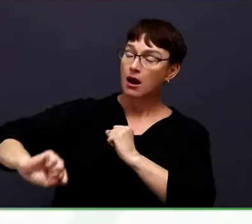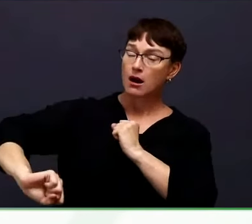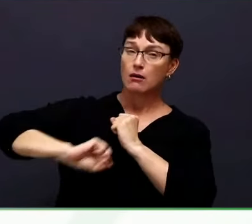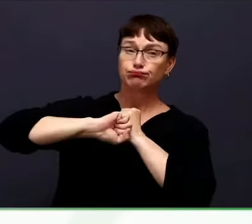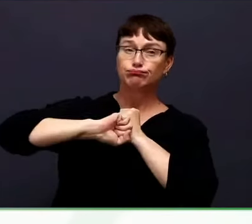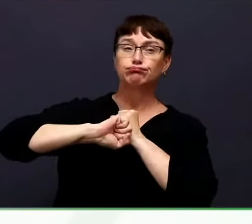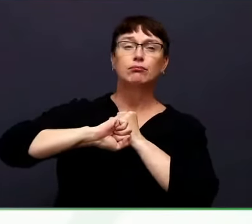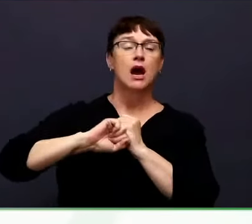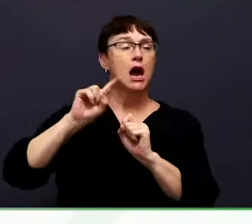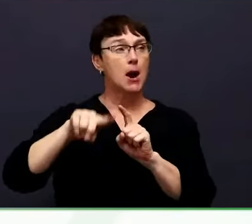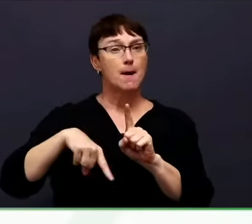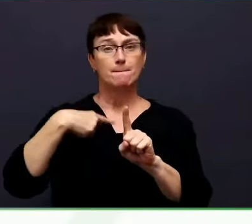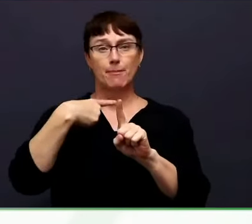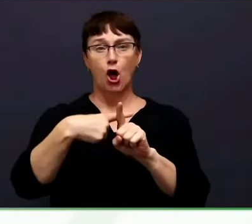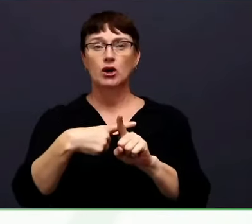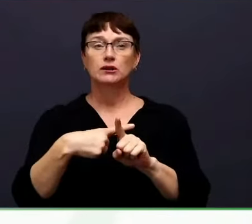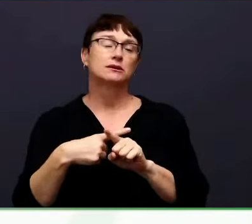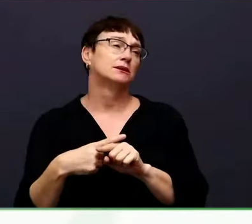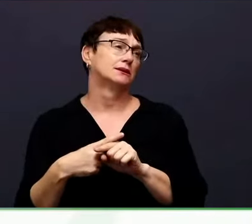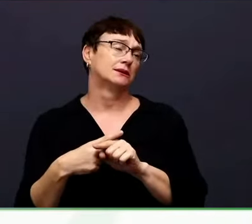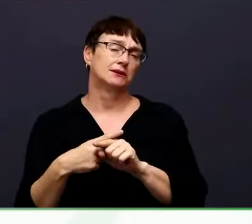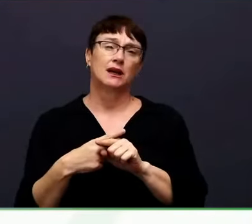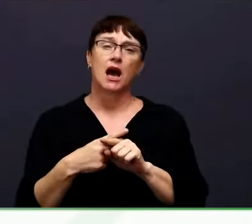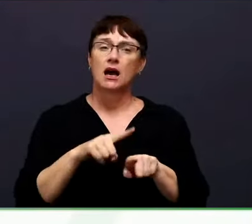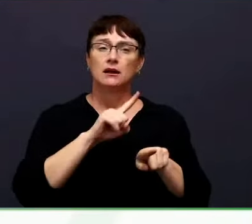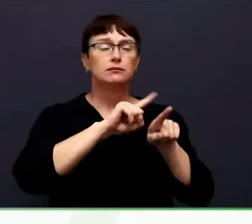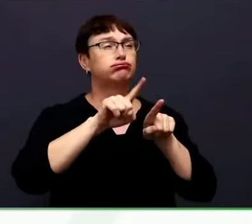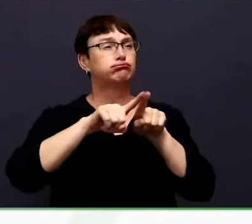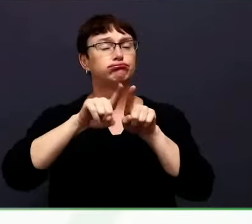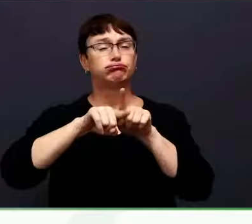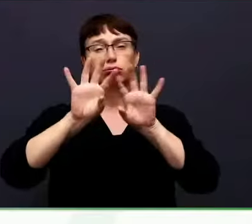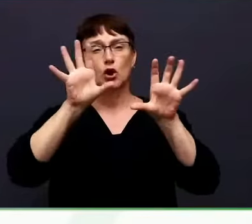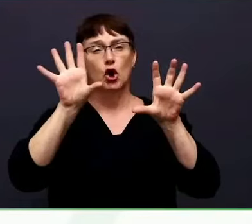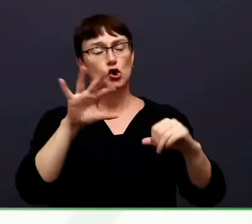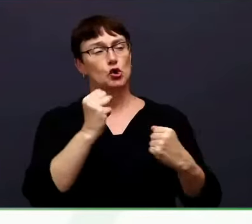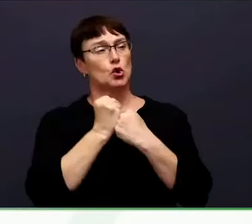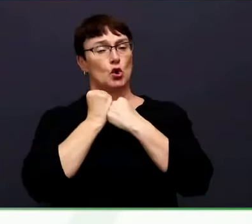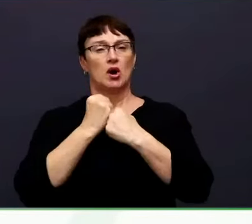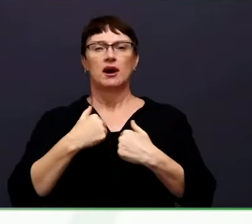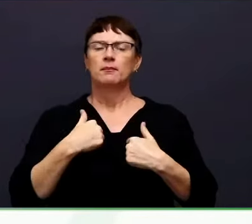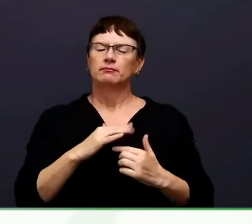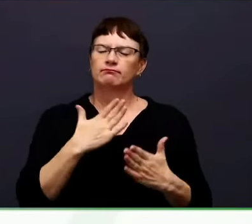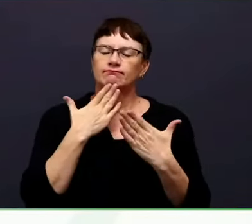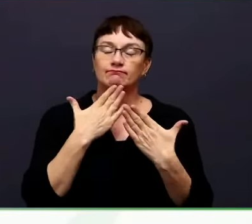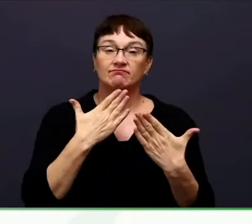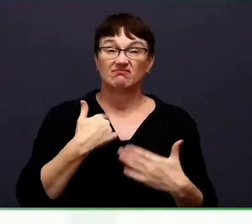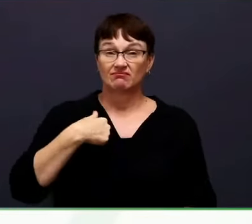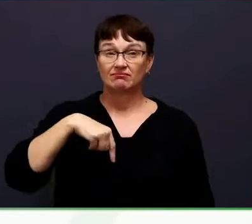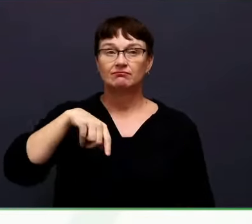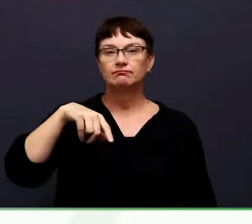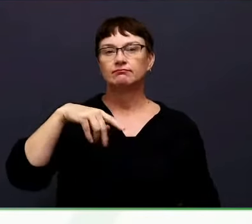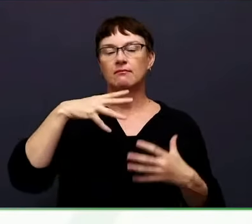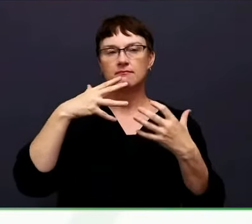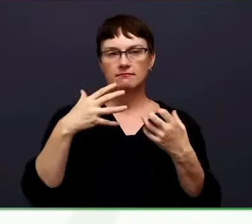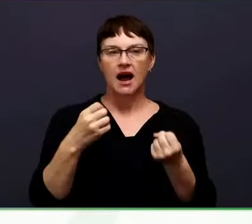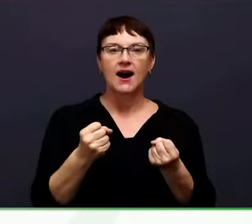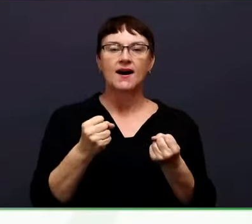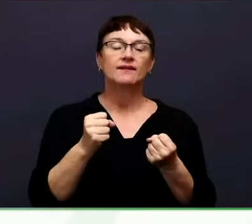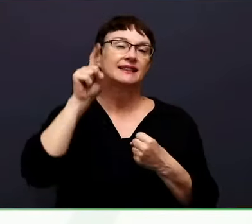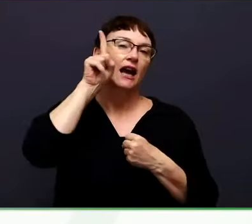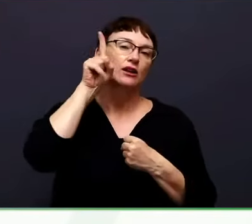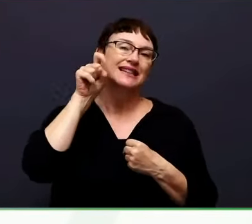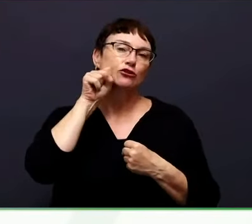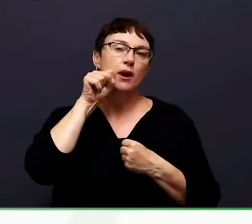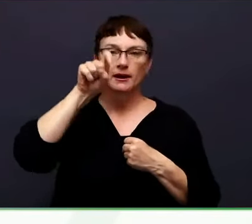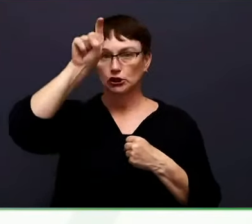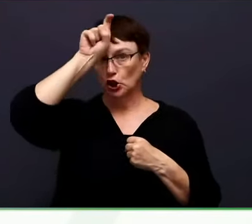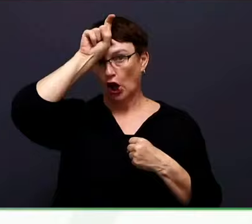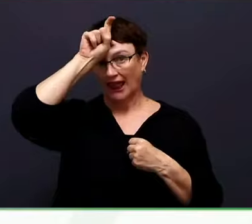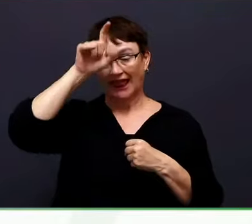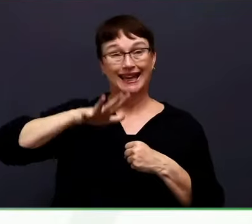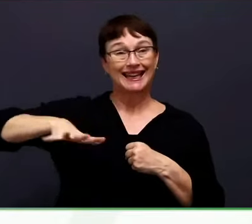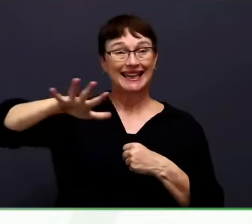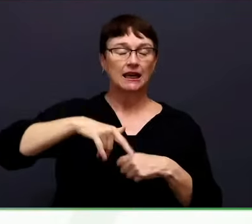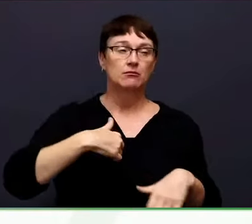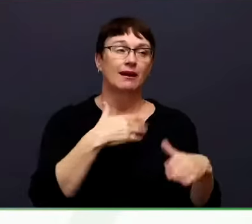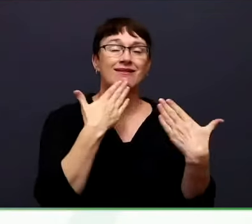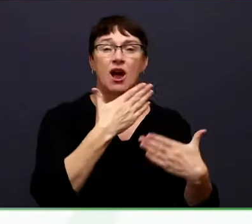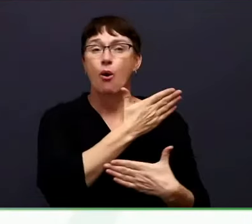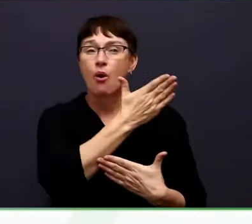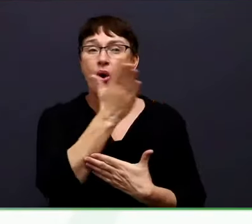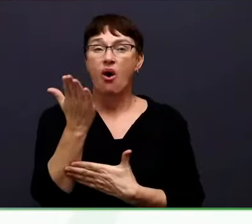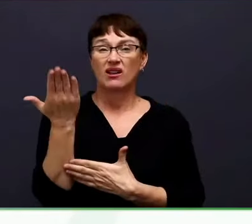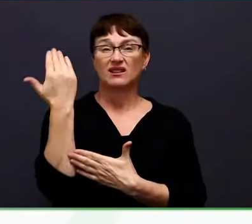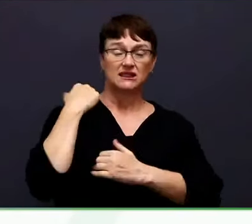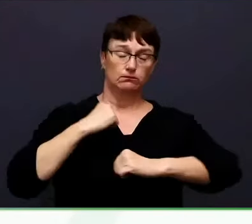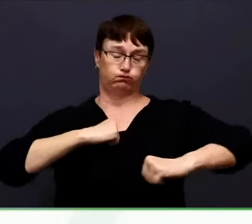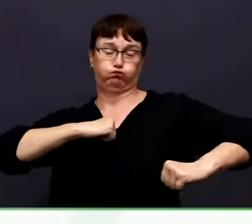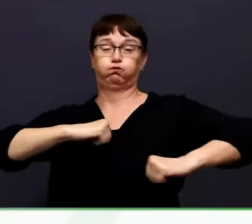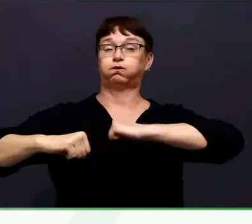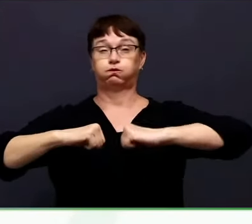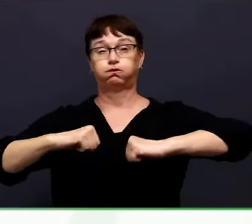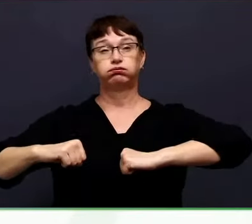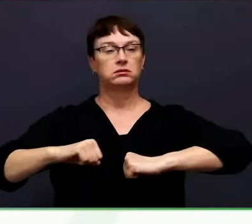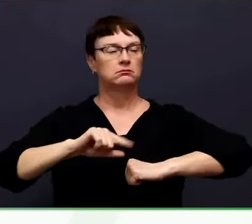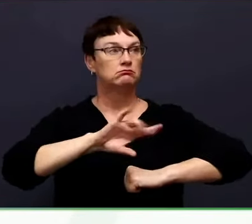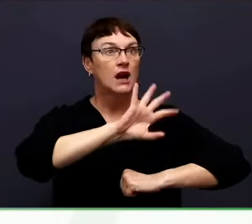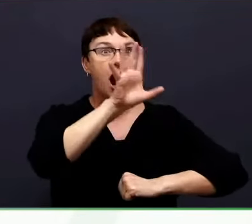in my country, so the Down Syndrome Association Turkiye work to ensure